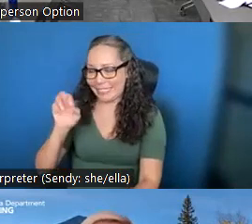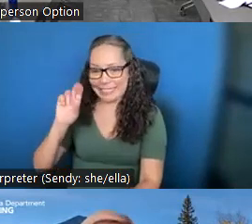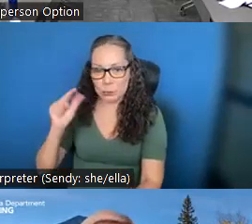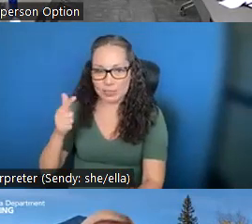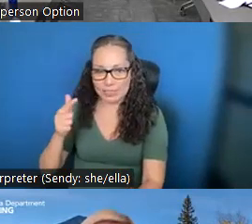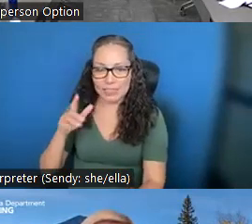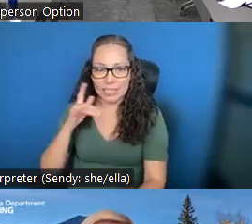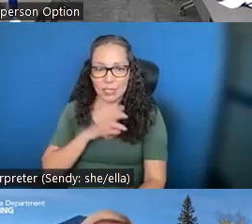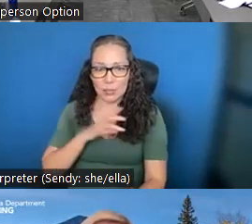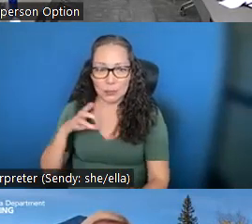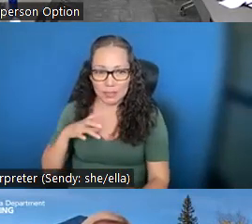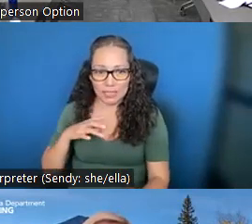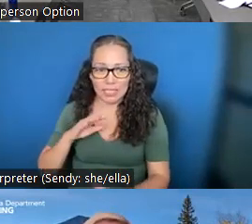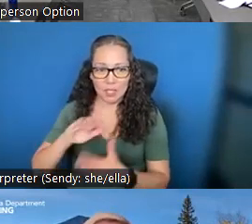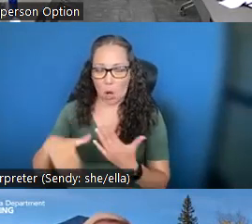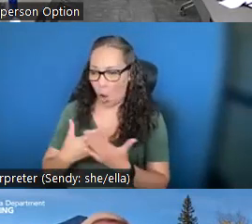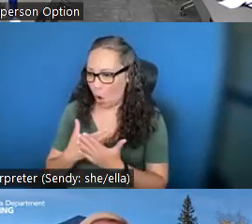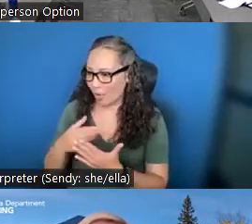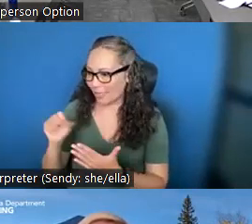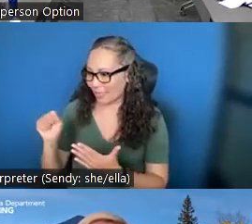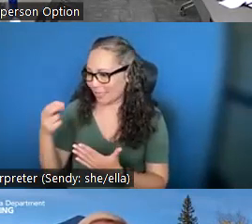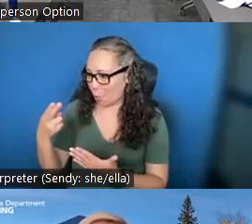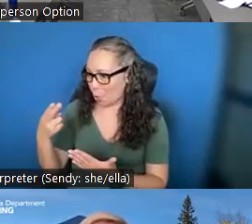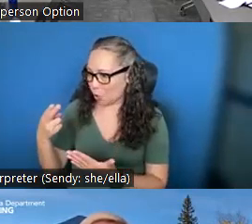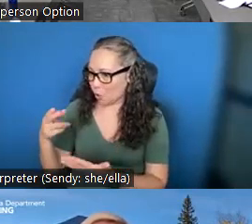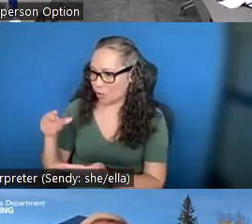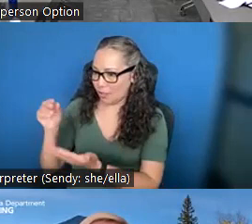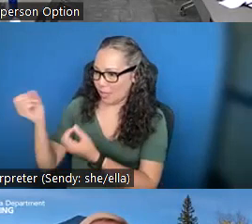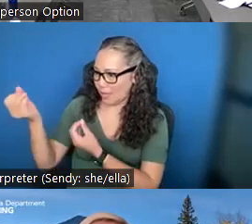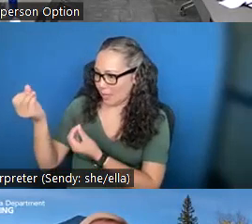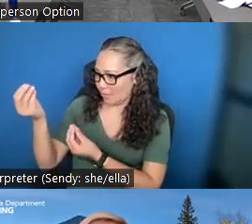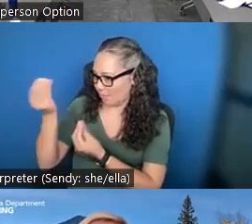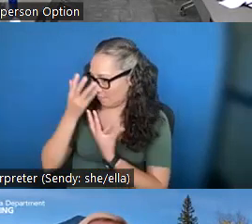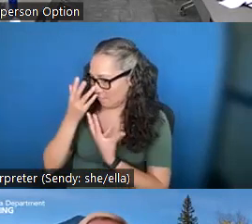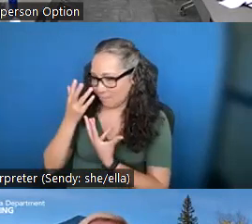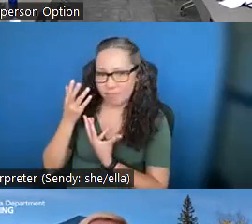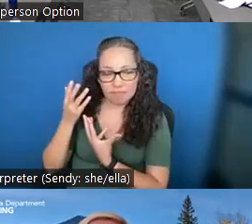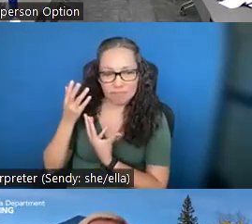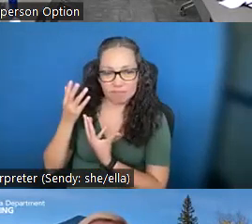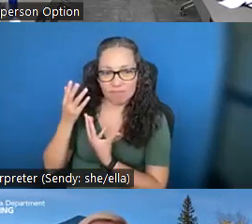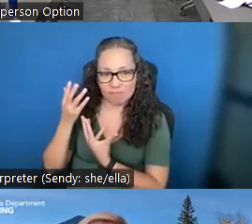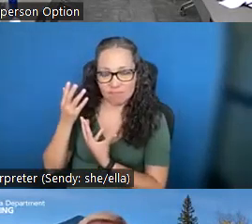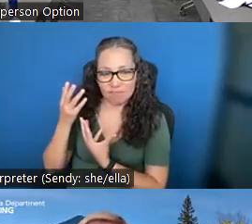all of this stakeholder input and helping us get to a place where we can um point to traits that